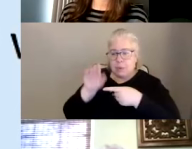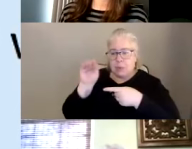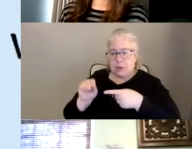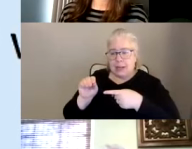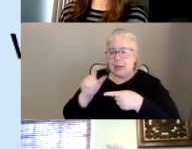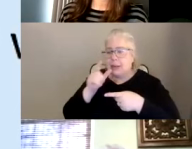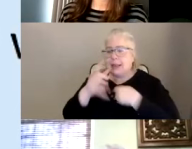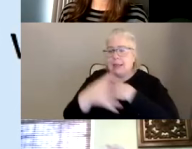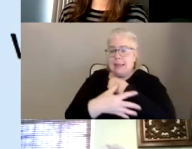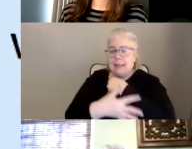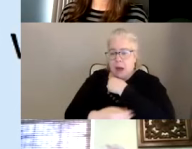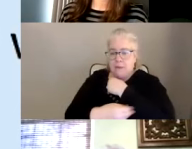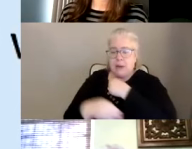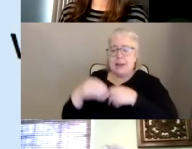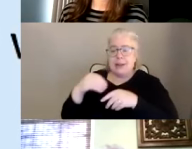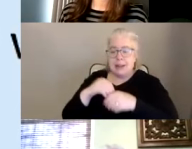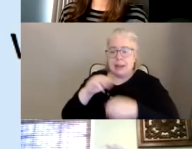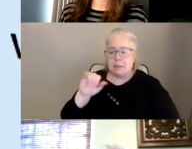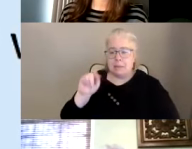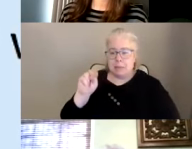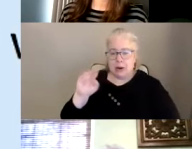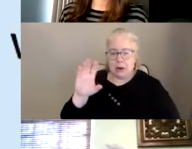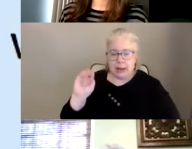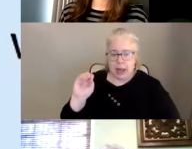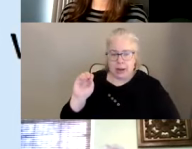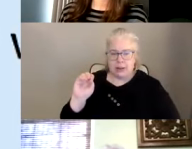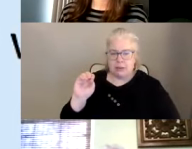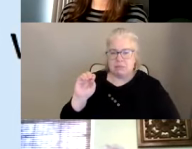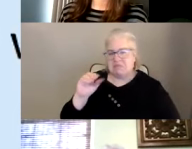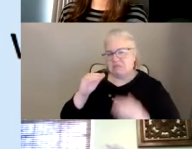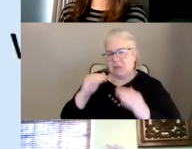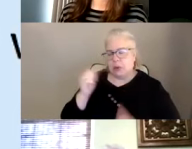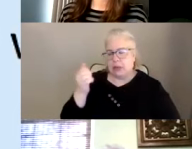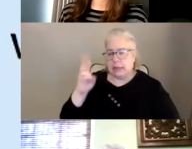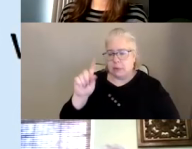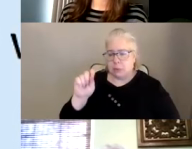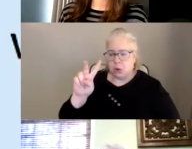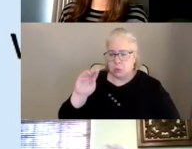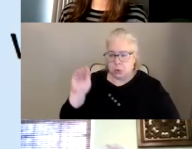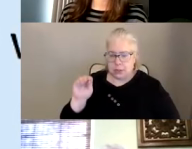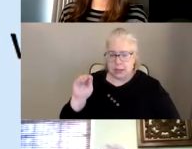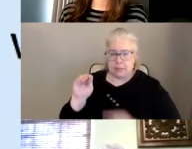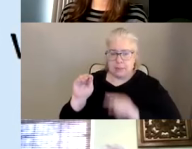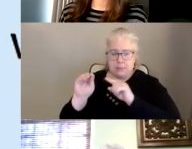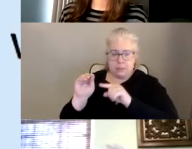So that was 17.2%. And then I took that same number of the Spanish speaking residents